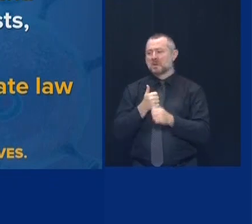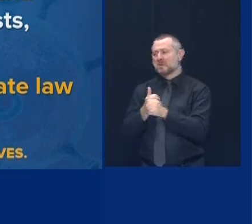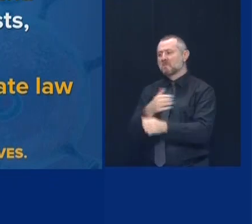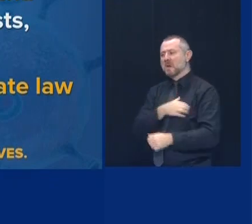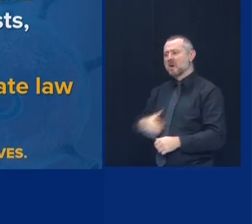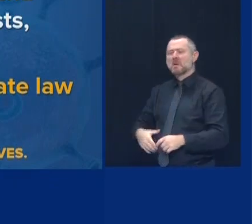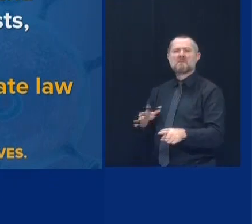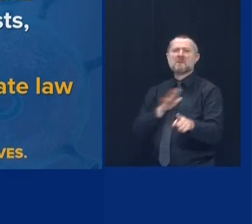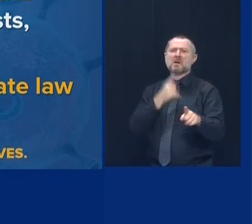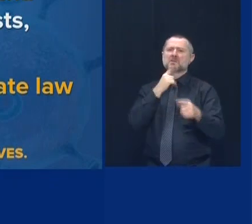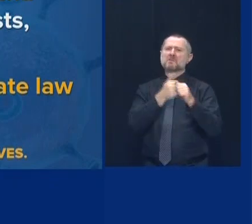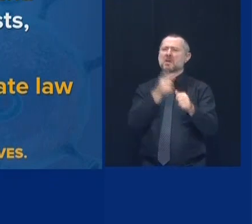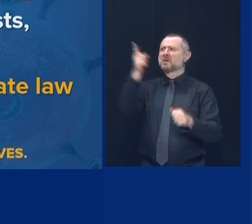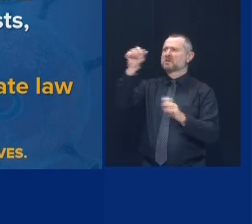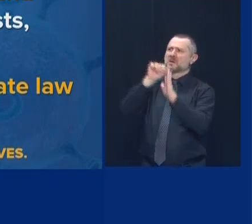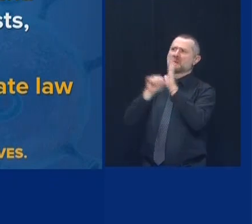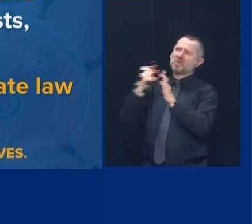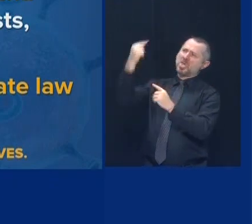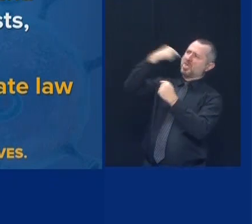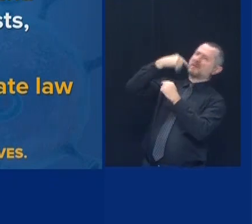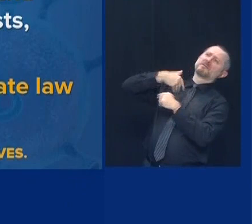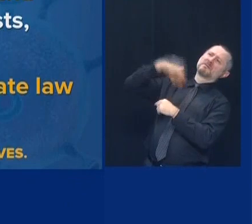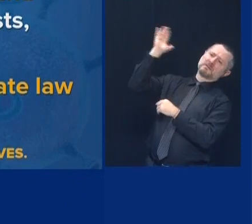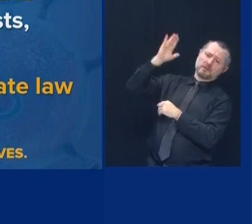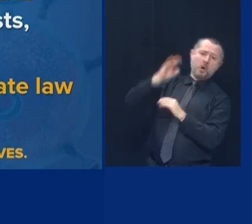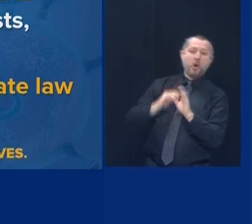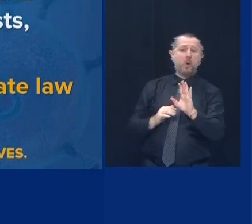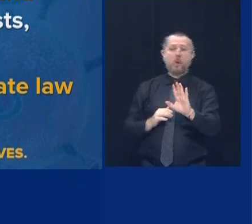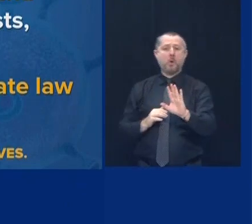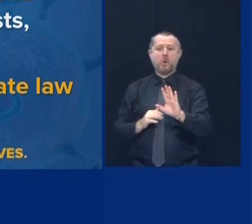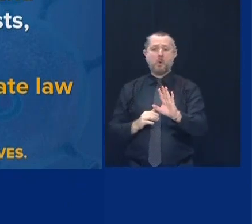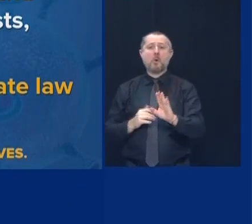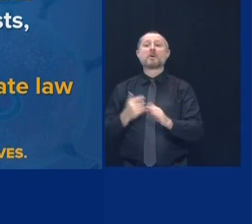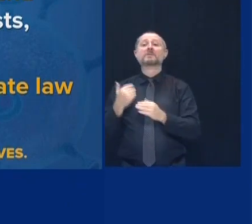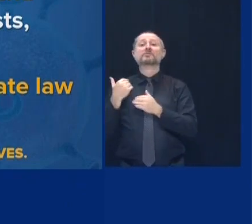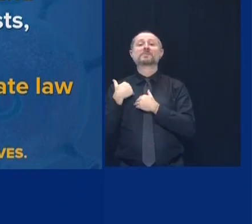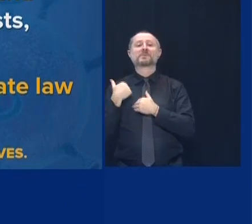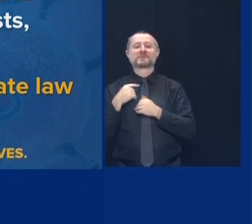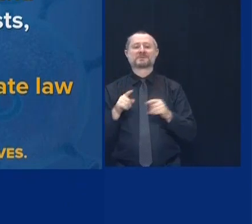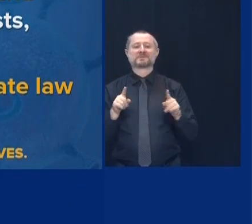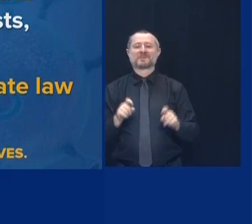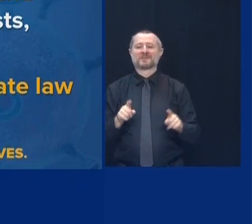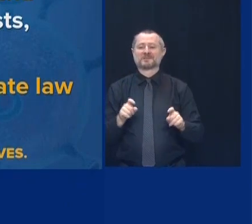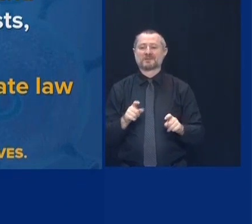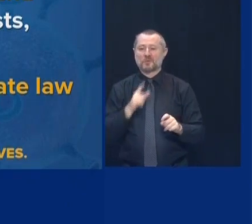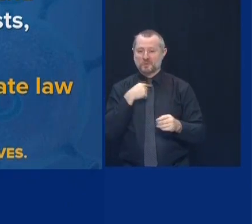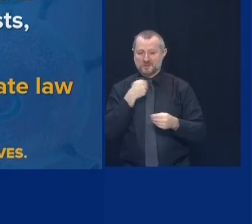BUT, WHENi] PEOPLE SAY WELL MY COUNTYt(Ñi SAYSe1 THIS OR MY MAYOR